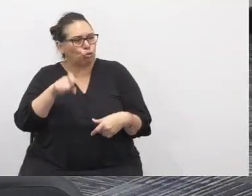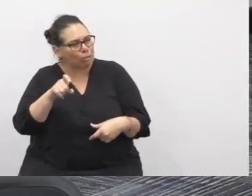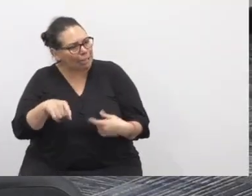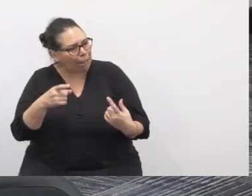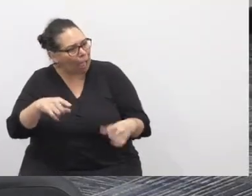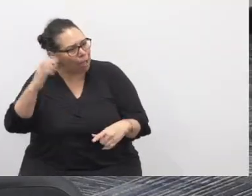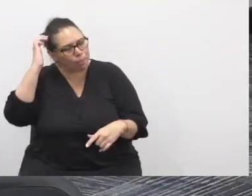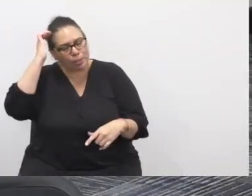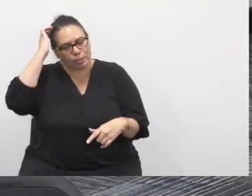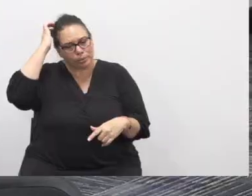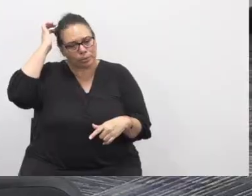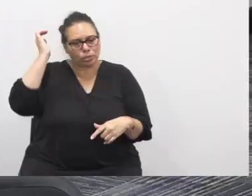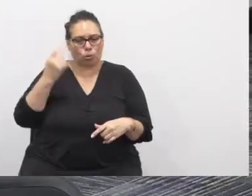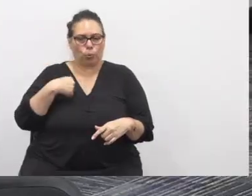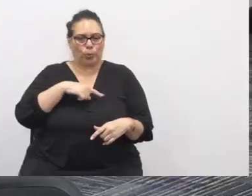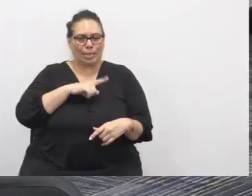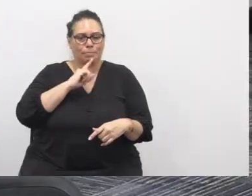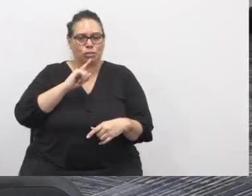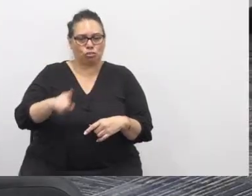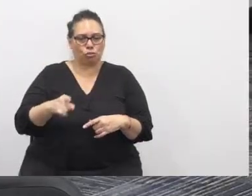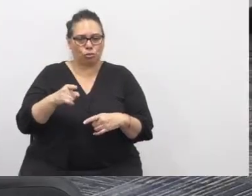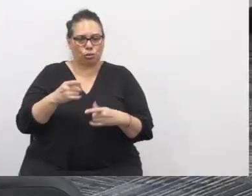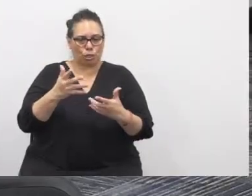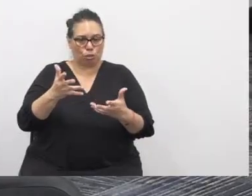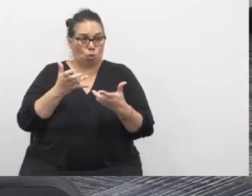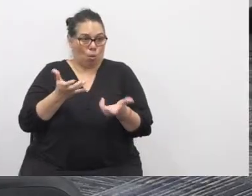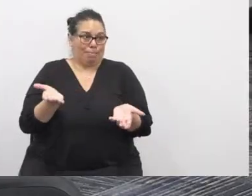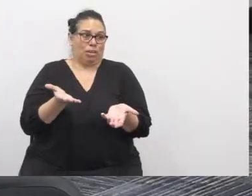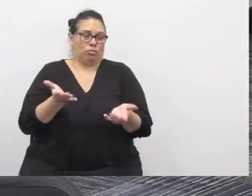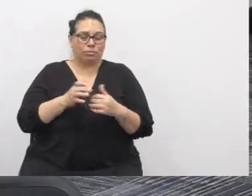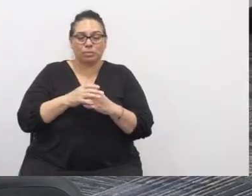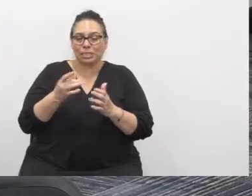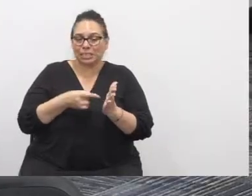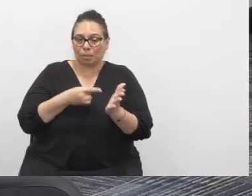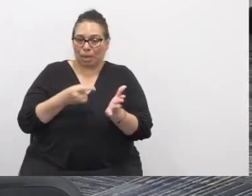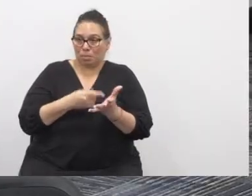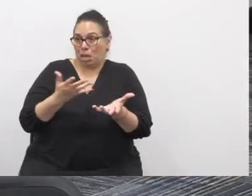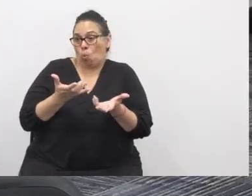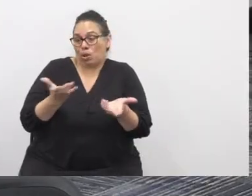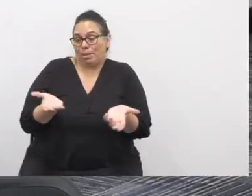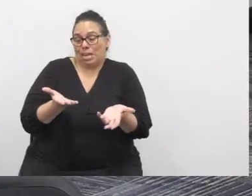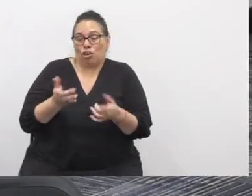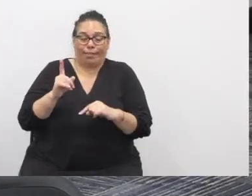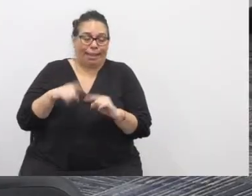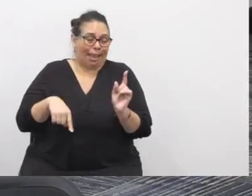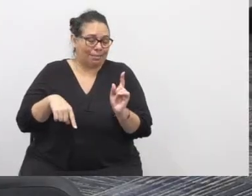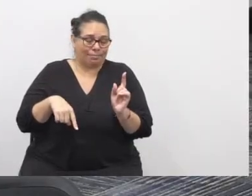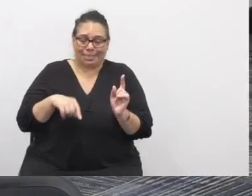so that we can make sure that you wanna be here? And sometimes they wanna be here but they can't. It has nothing to do with us.